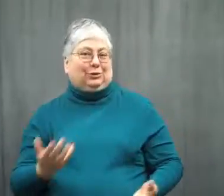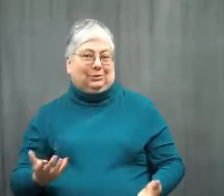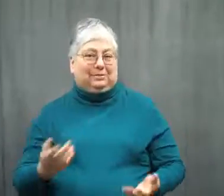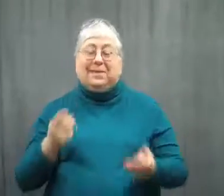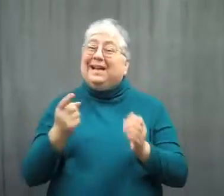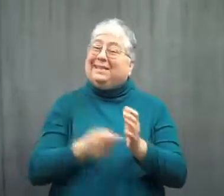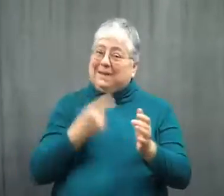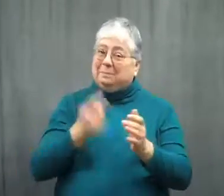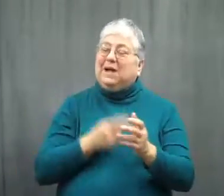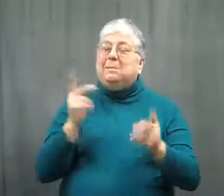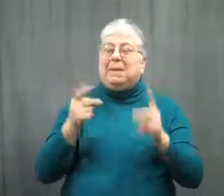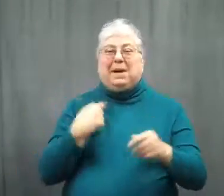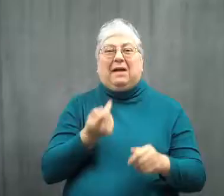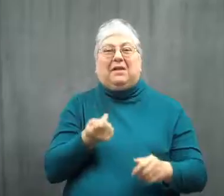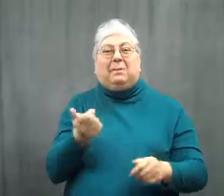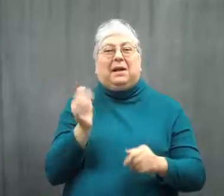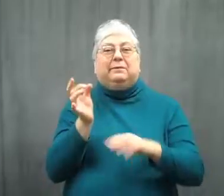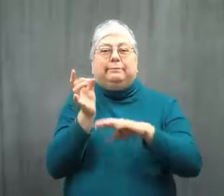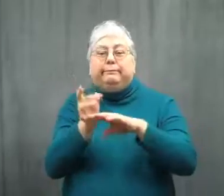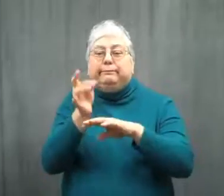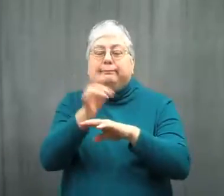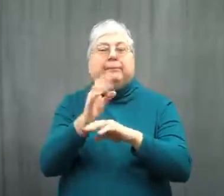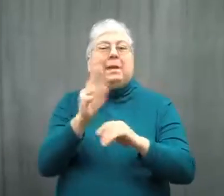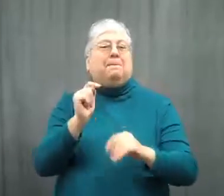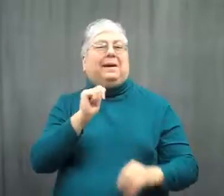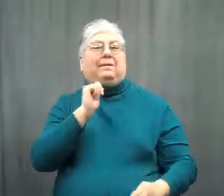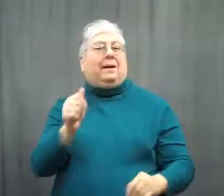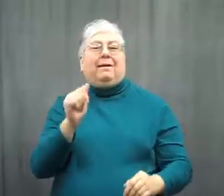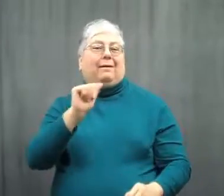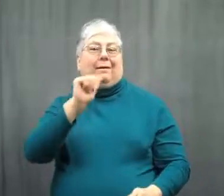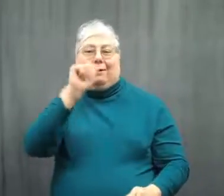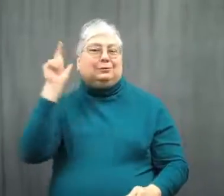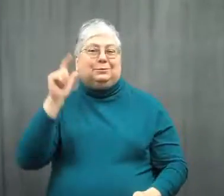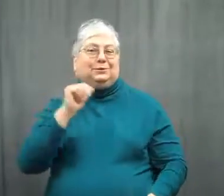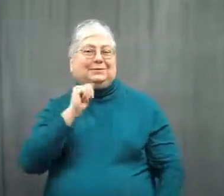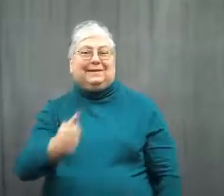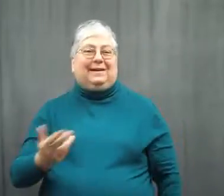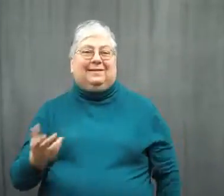Some people without Alzheimer's can have a small amount of plaque in their brains.